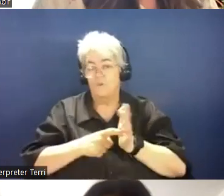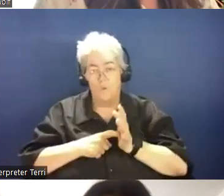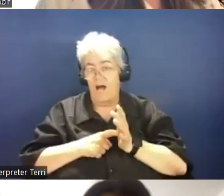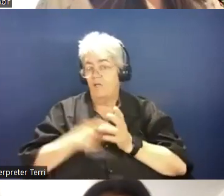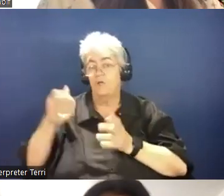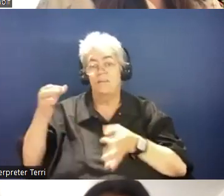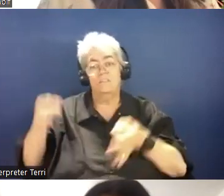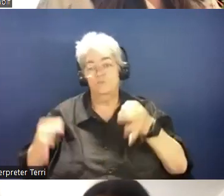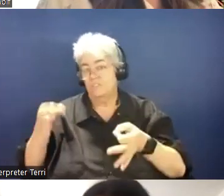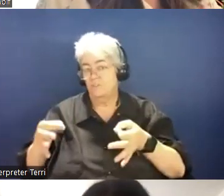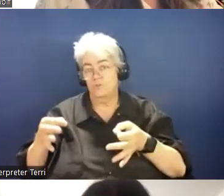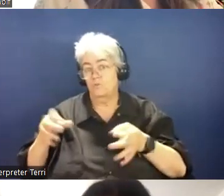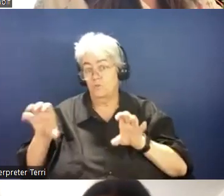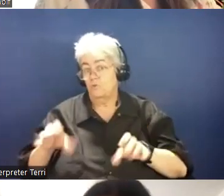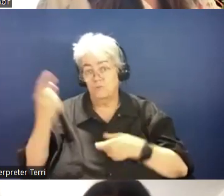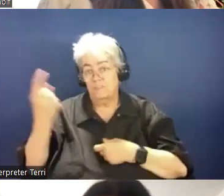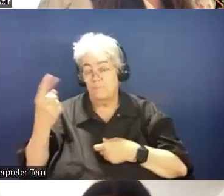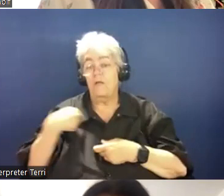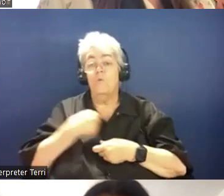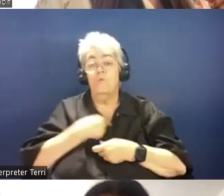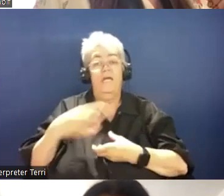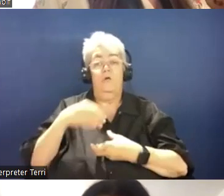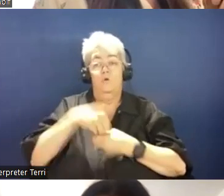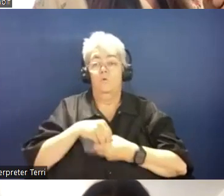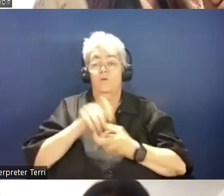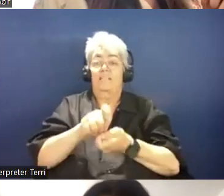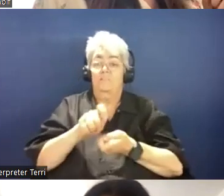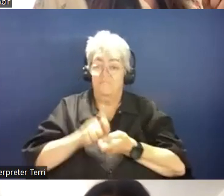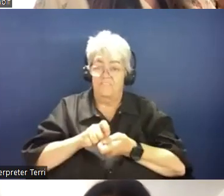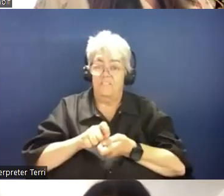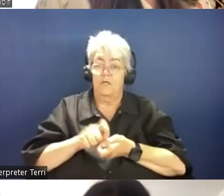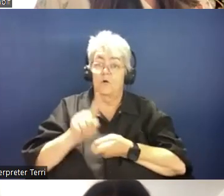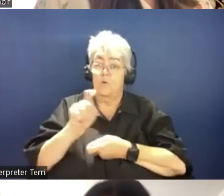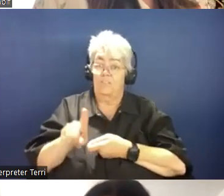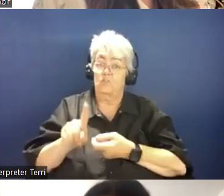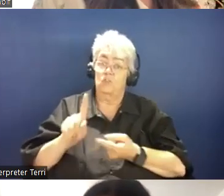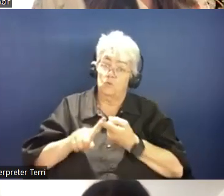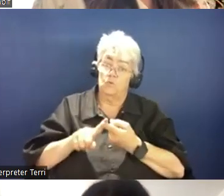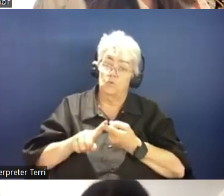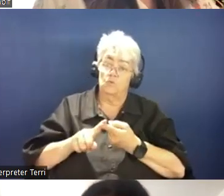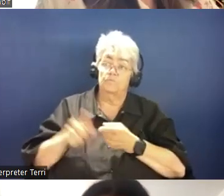We did include a specific question to the judicial training task force, that